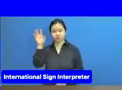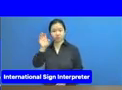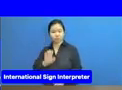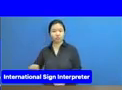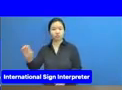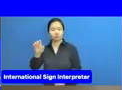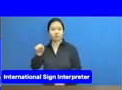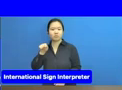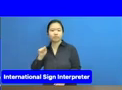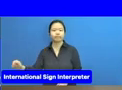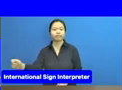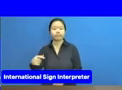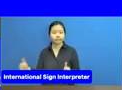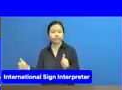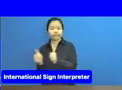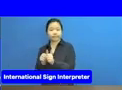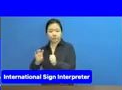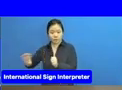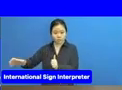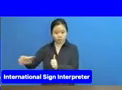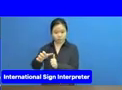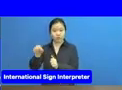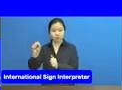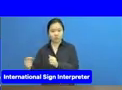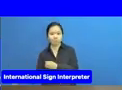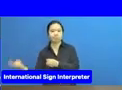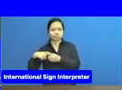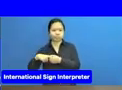Please check out the events calendar on our website.